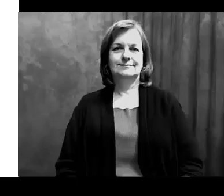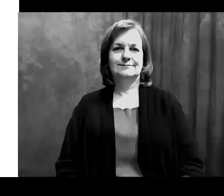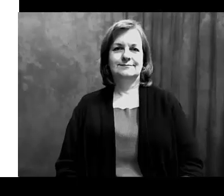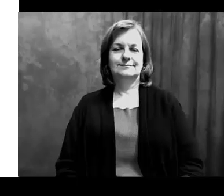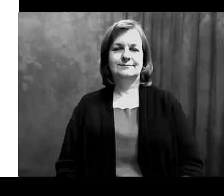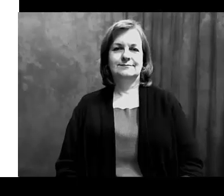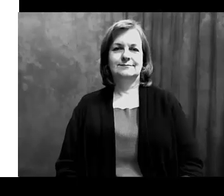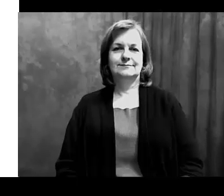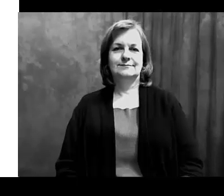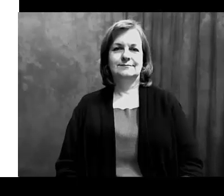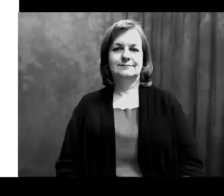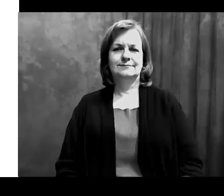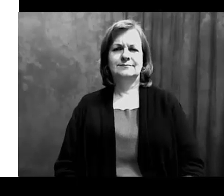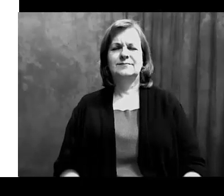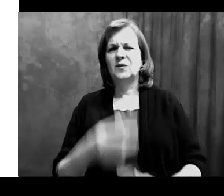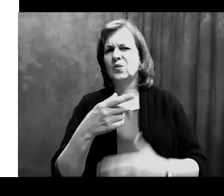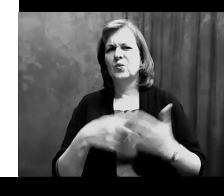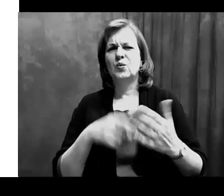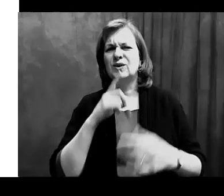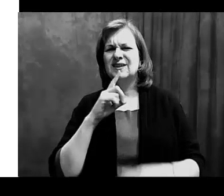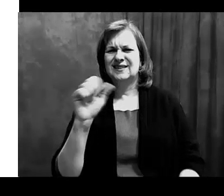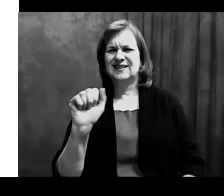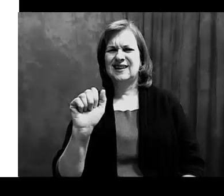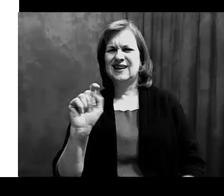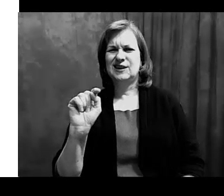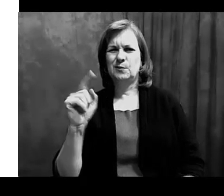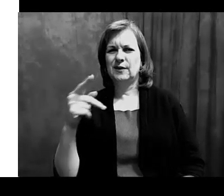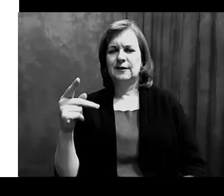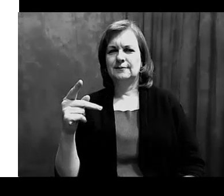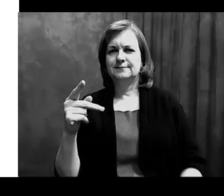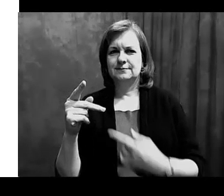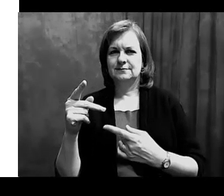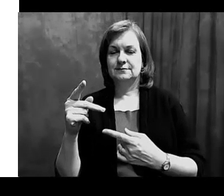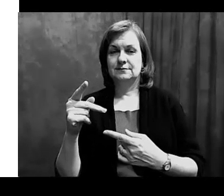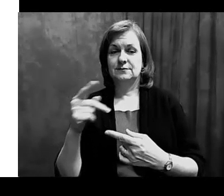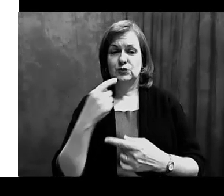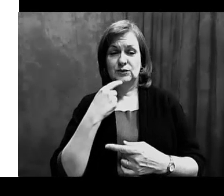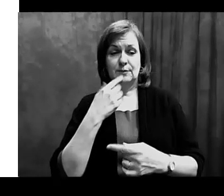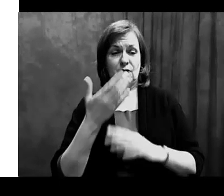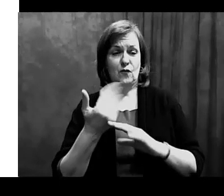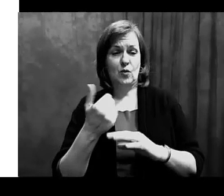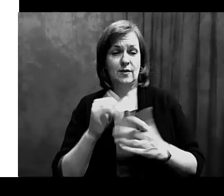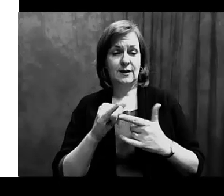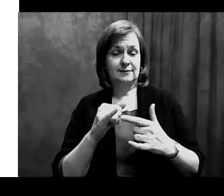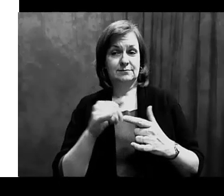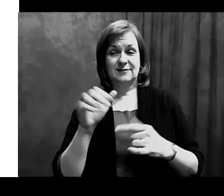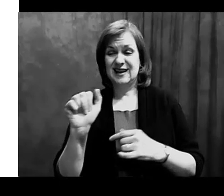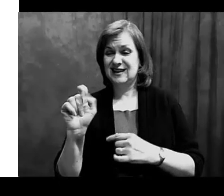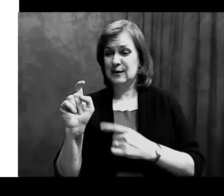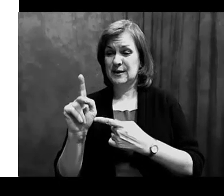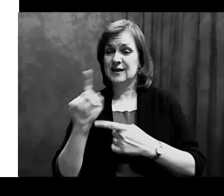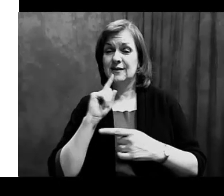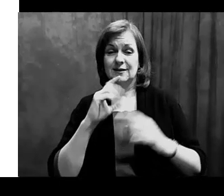So, what is ATP? we said its cell energy